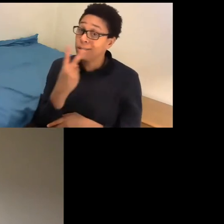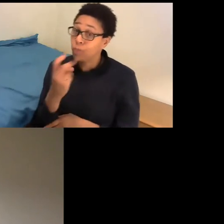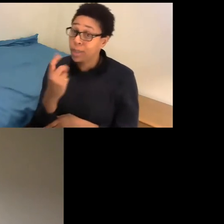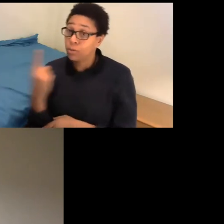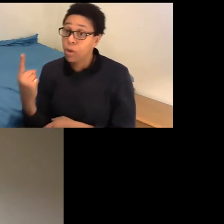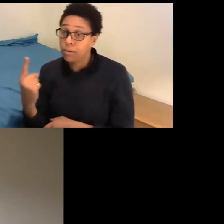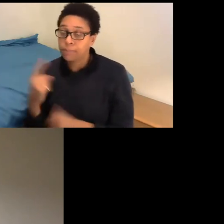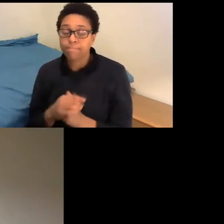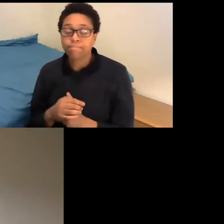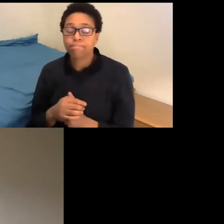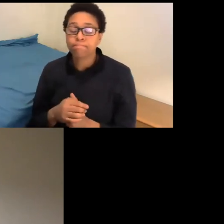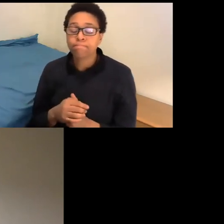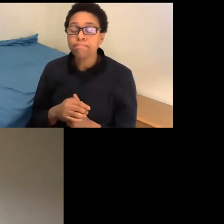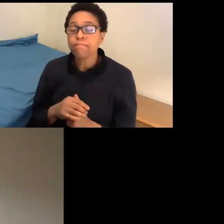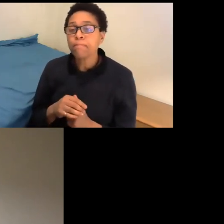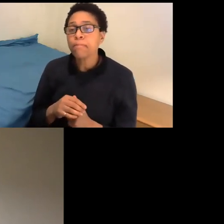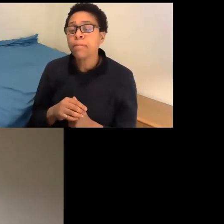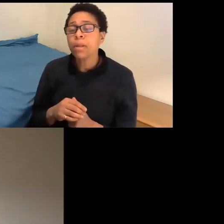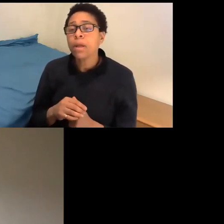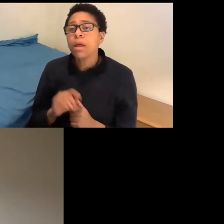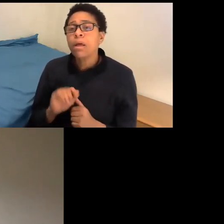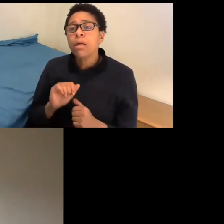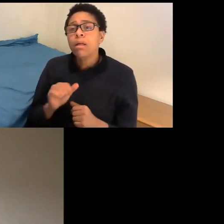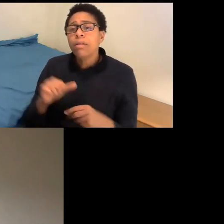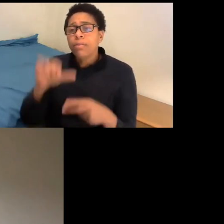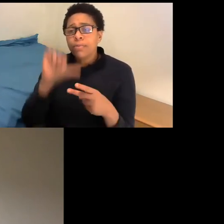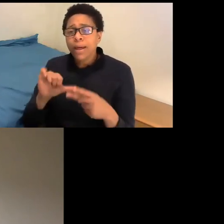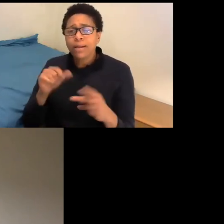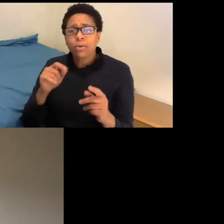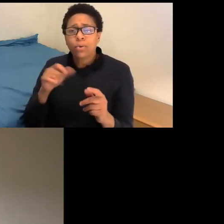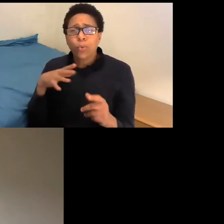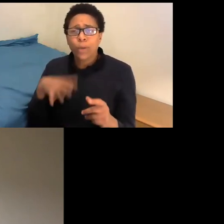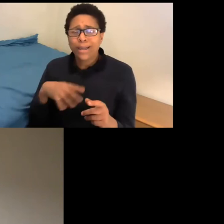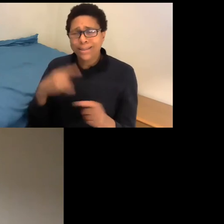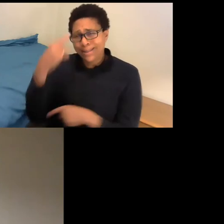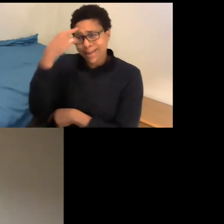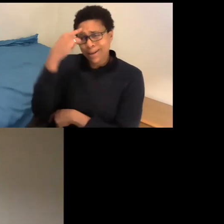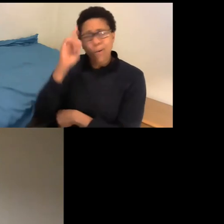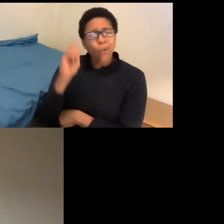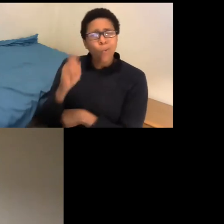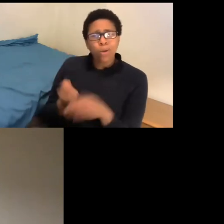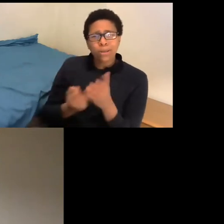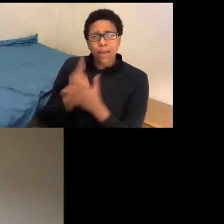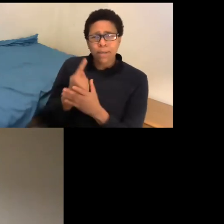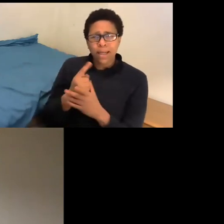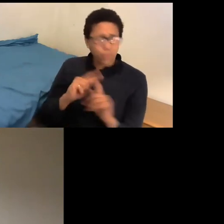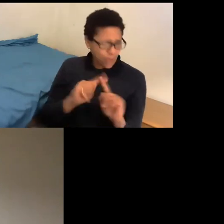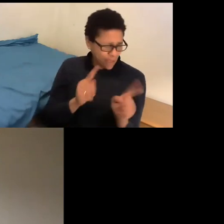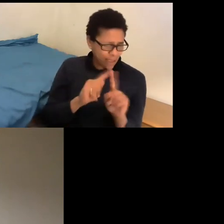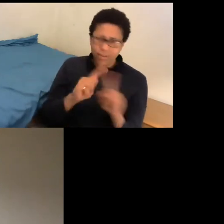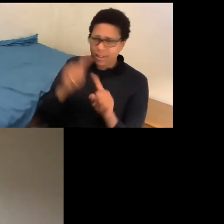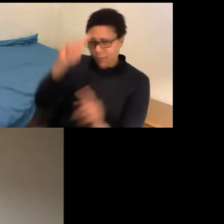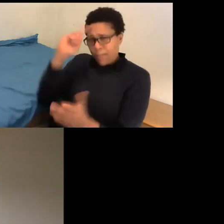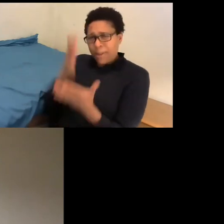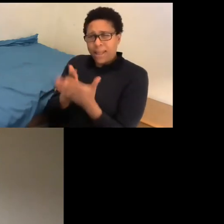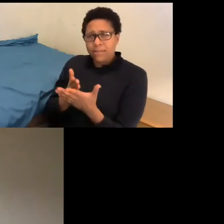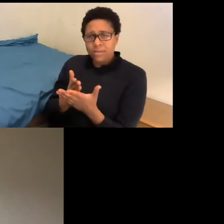and then trying to manage what's happening within the interfaith space when that happens, because where I work now, Faith for the